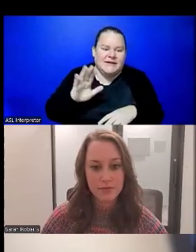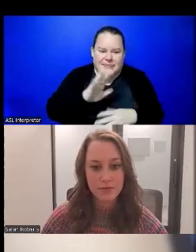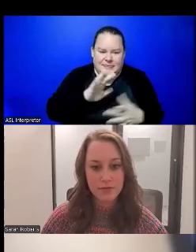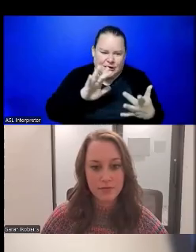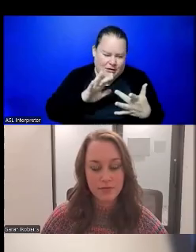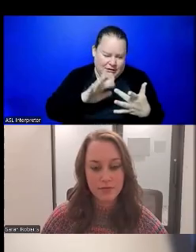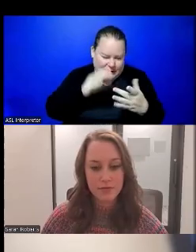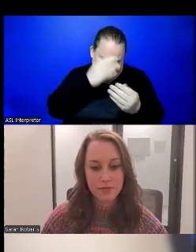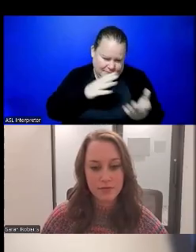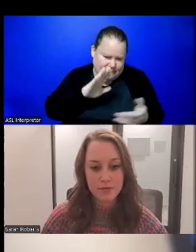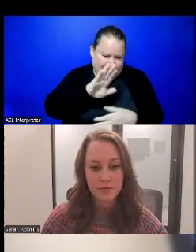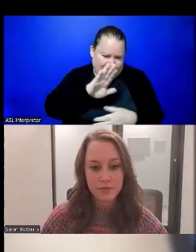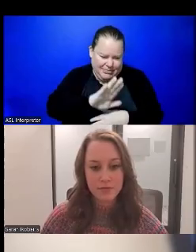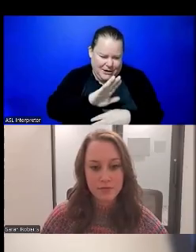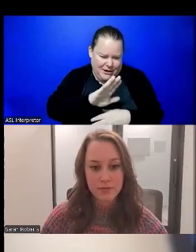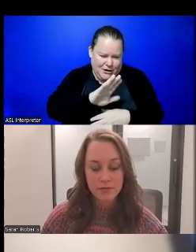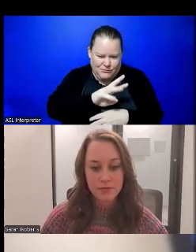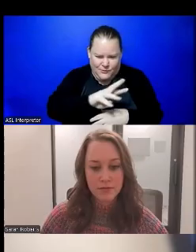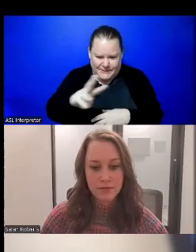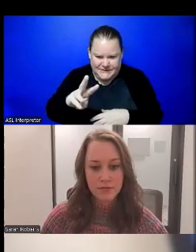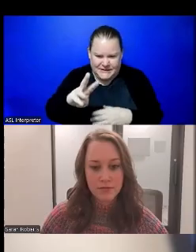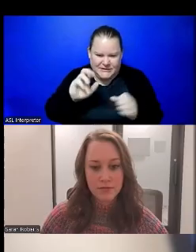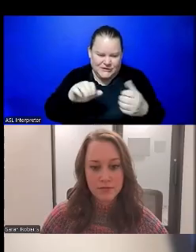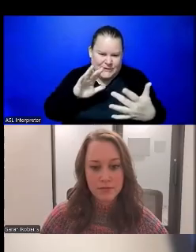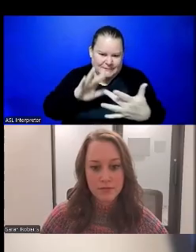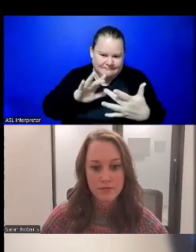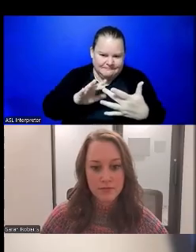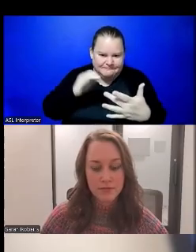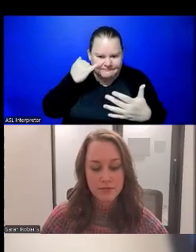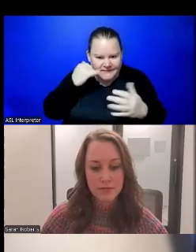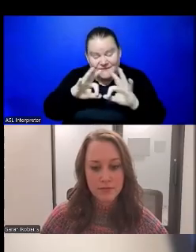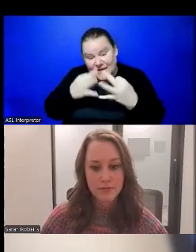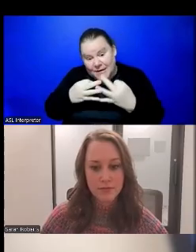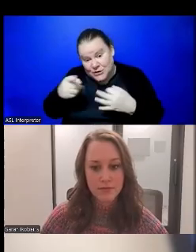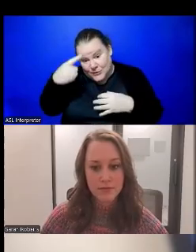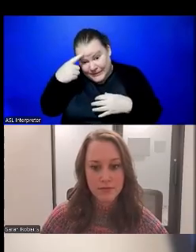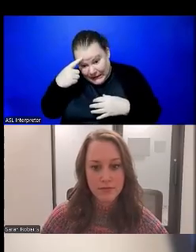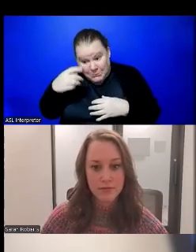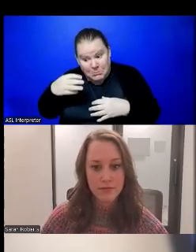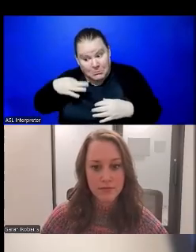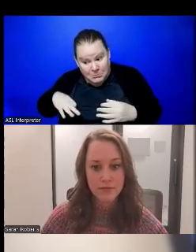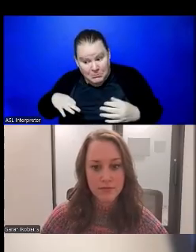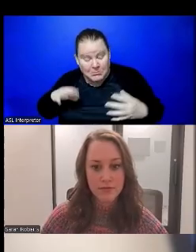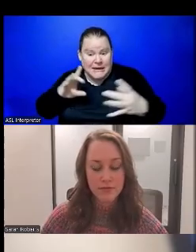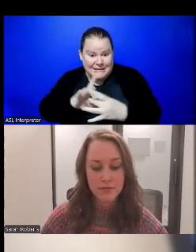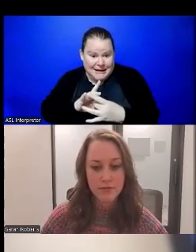that website to reach out if there is a family that you think would benefit from being connected, or if there are other